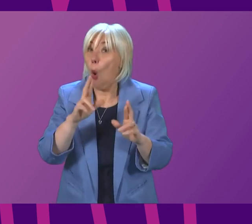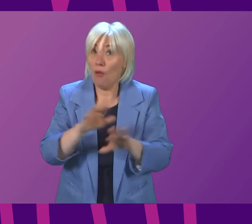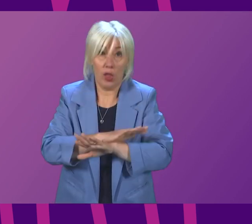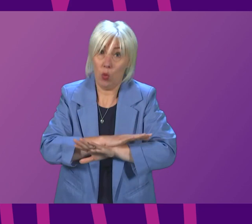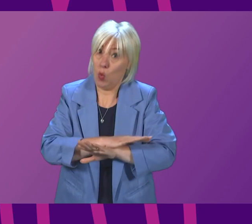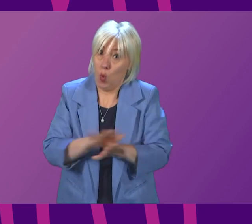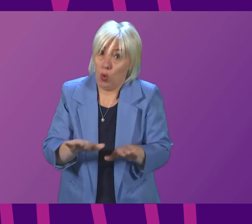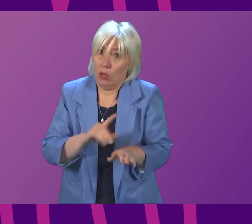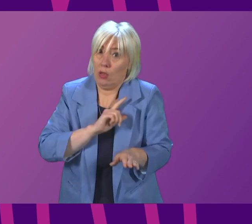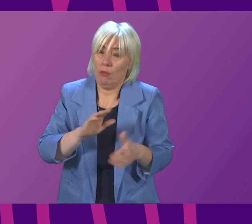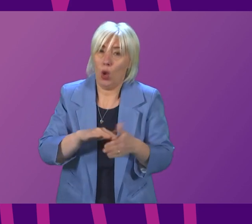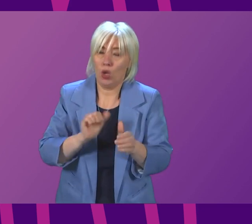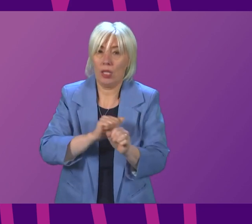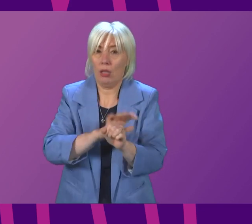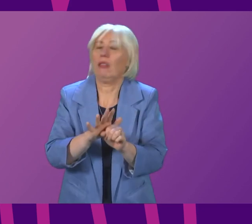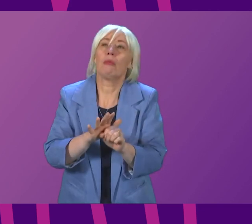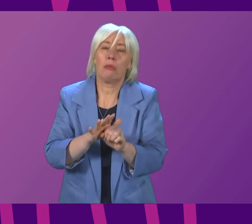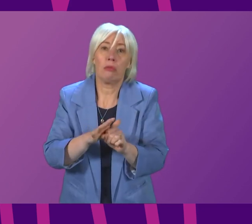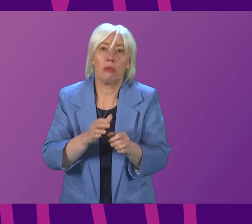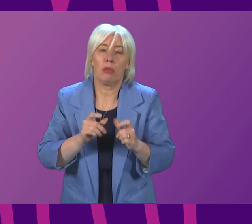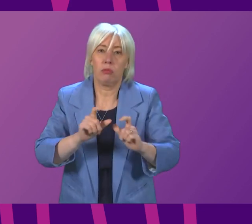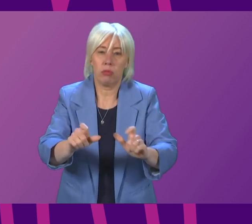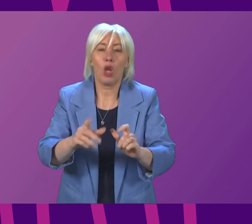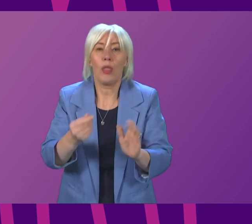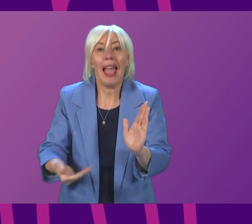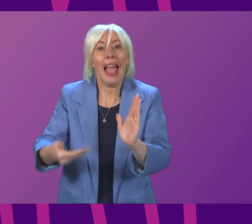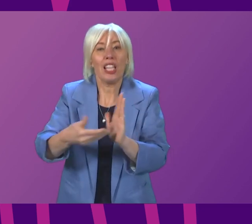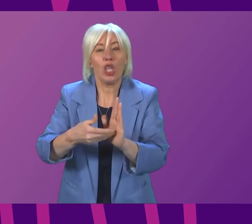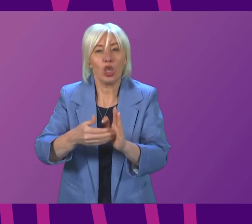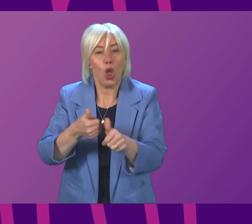in the pandemic—and we all hope that it will not be—additional support will be provided for those who are studying for exams.